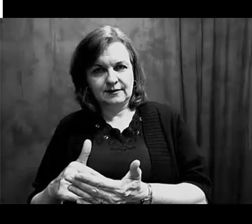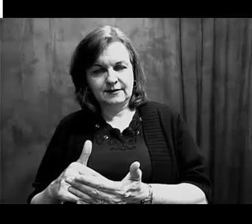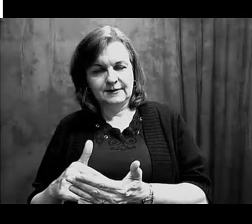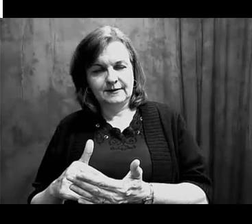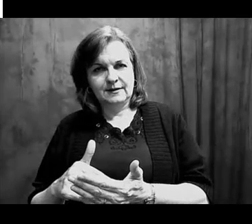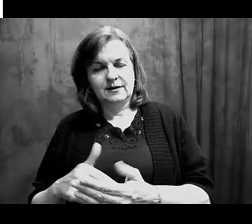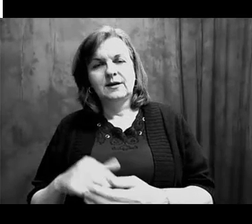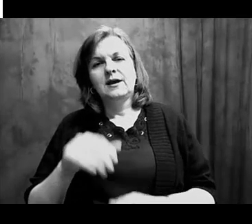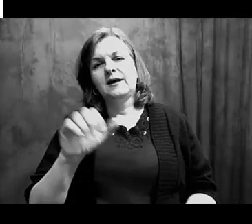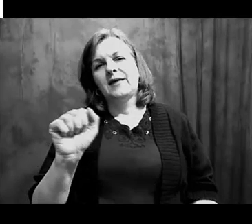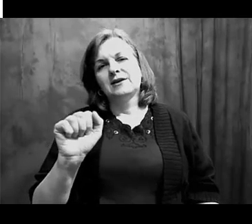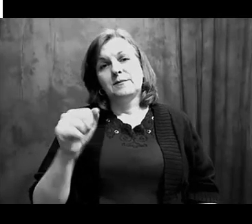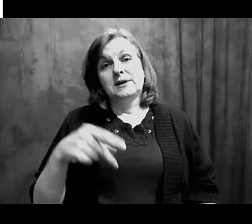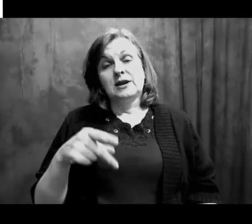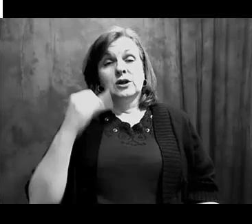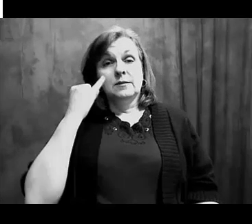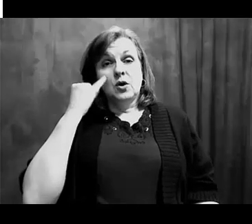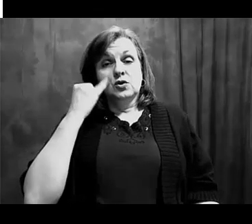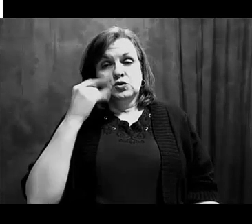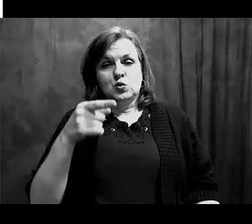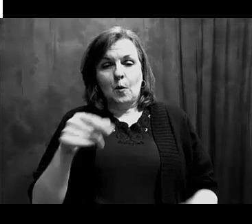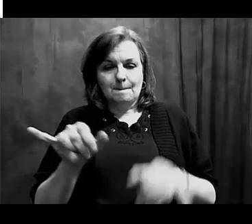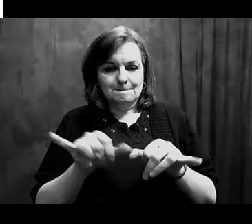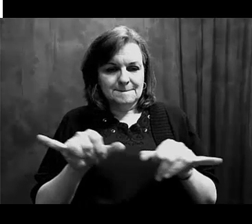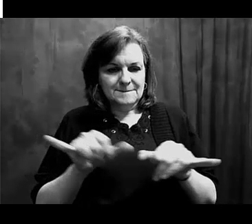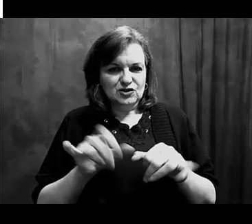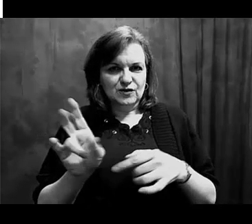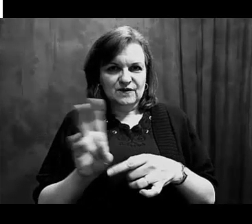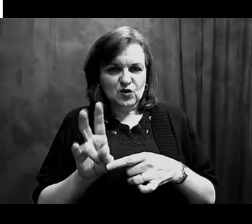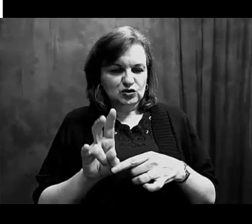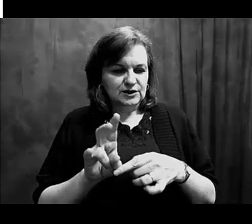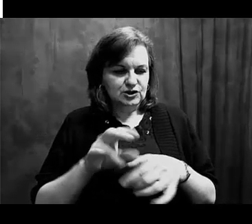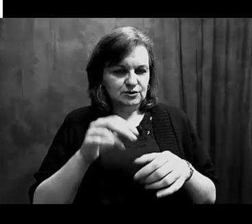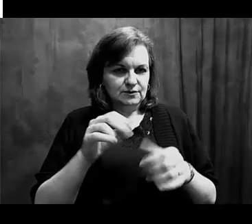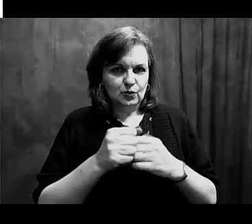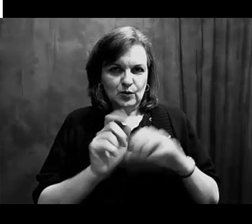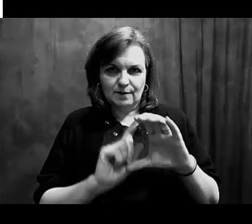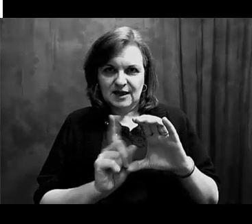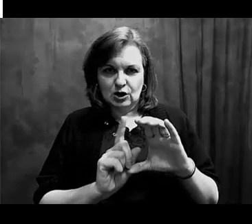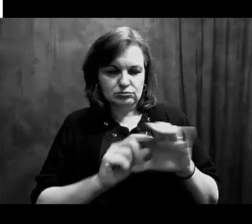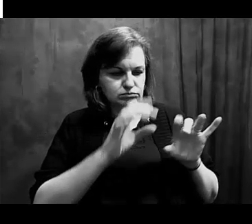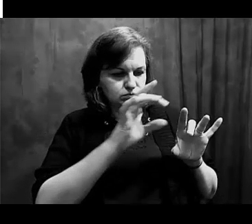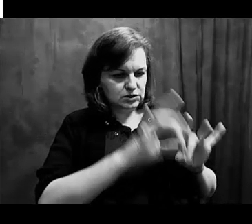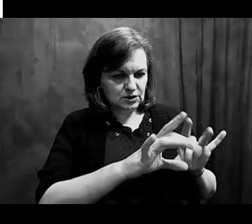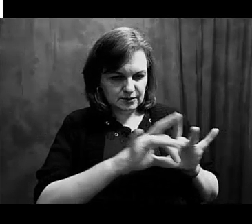the basic action potential if you literally measured the voltage